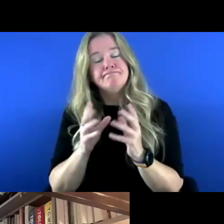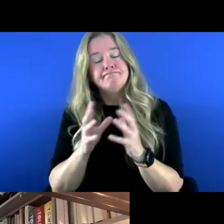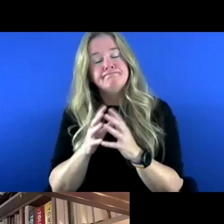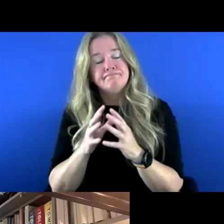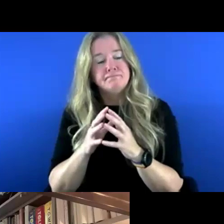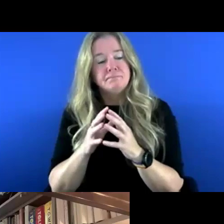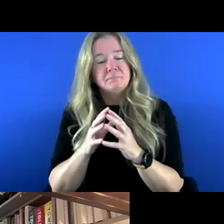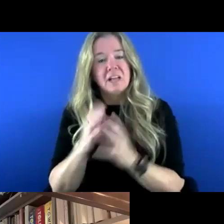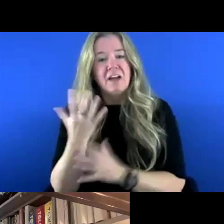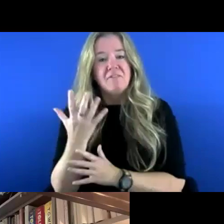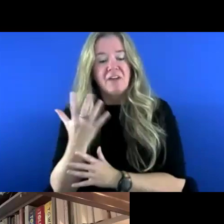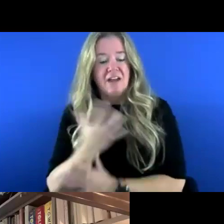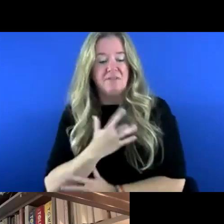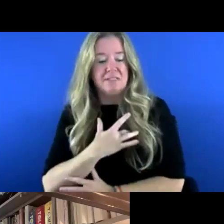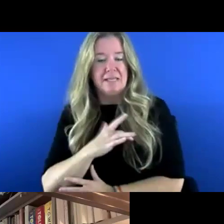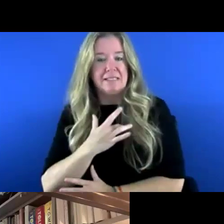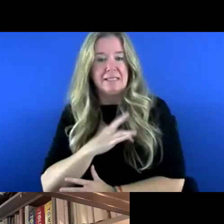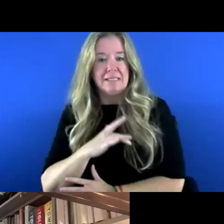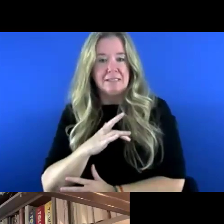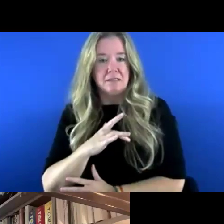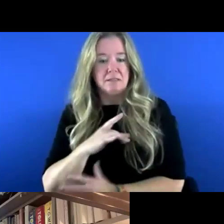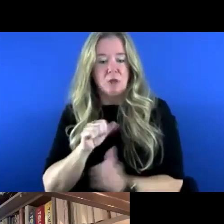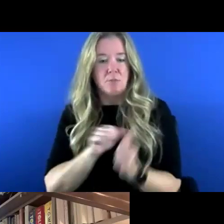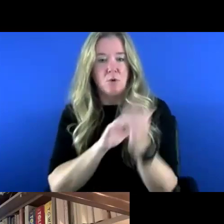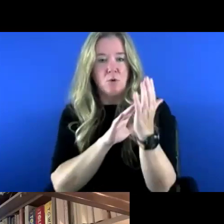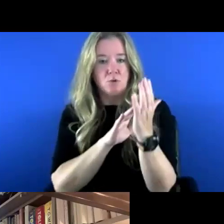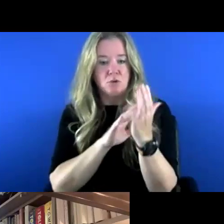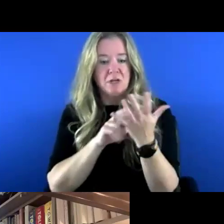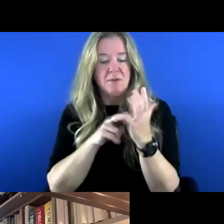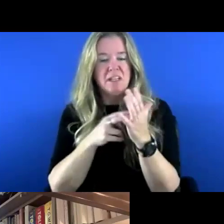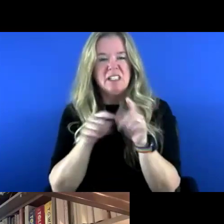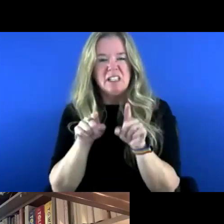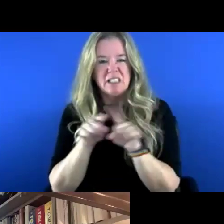five senses approach. So I took the same lesson,